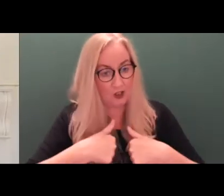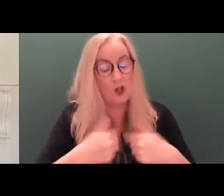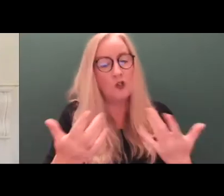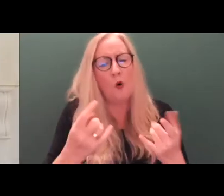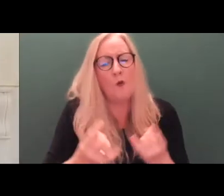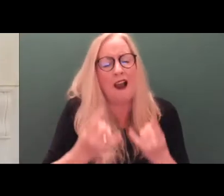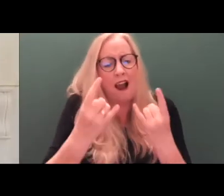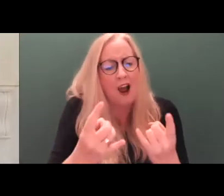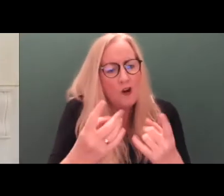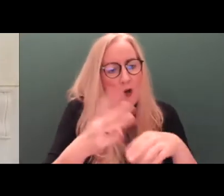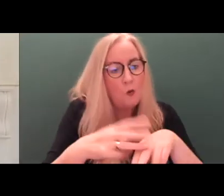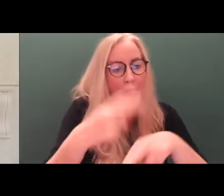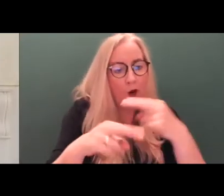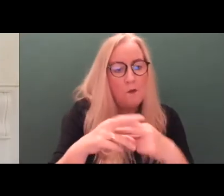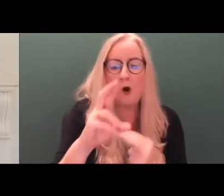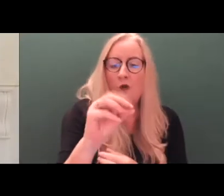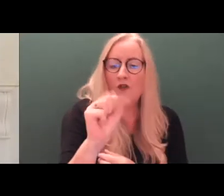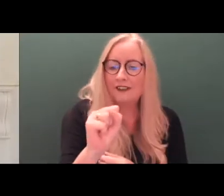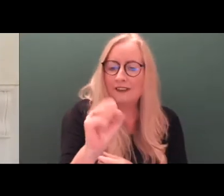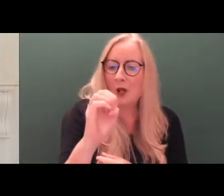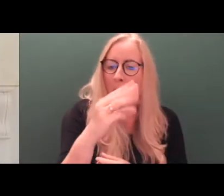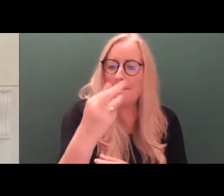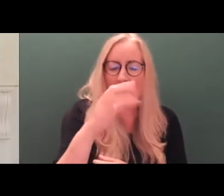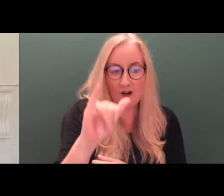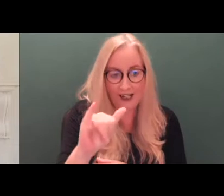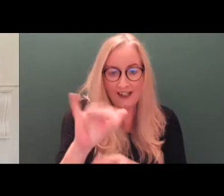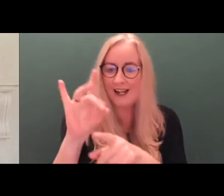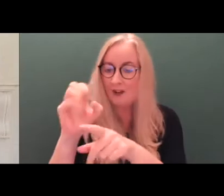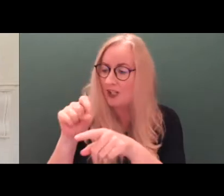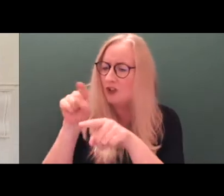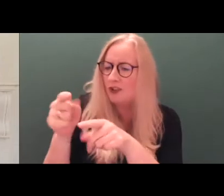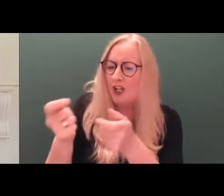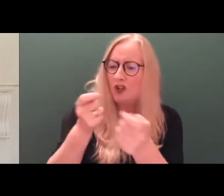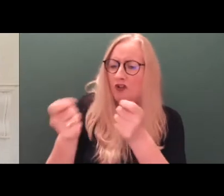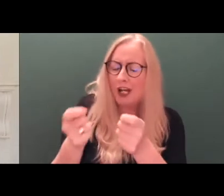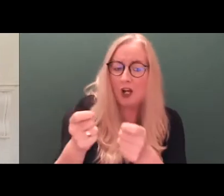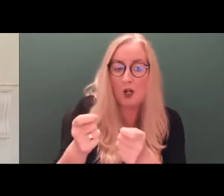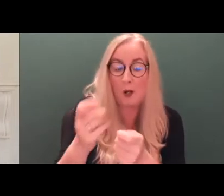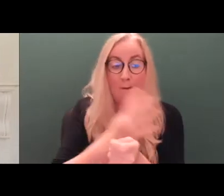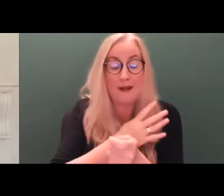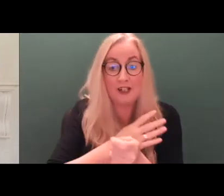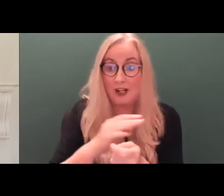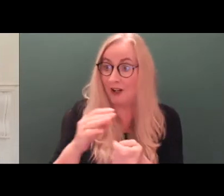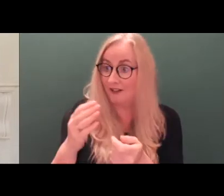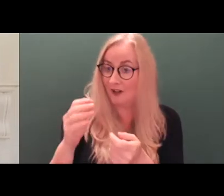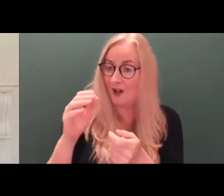welcome Rosemary Kayess, chair on the committee on the rights of persons with disabilities who will